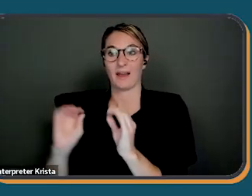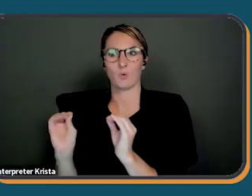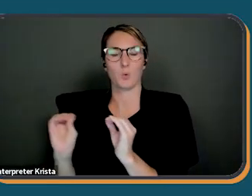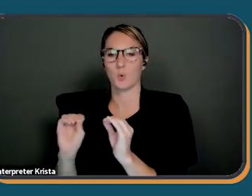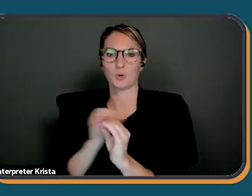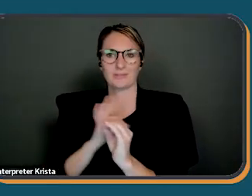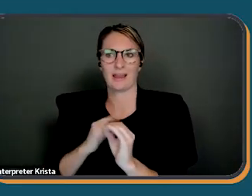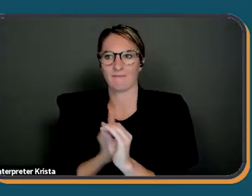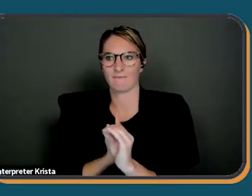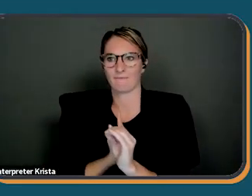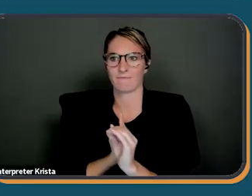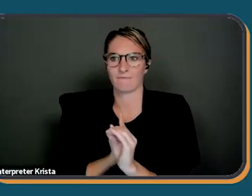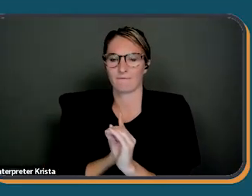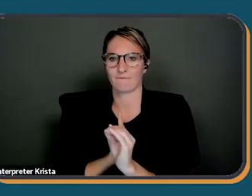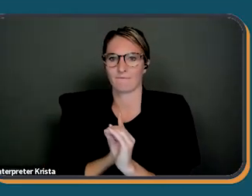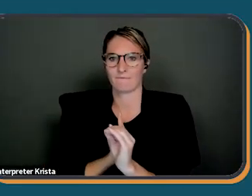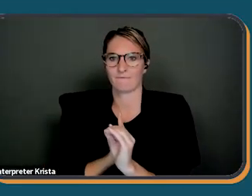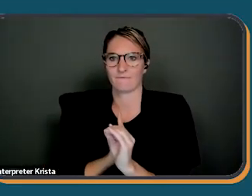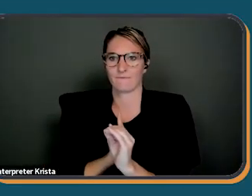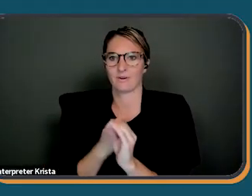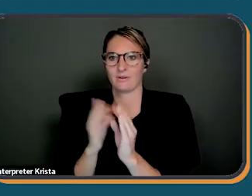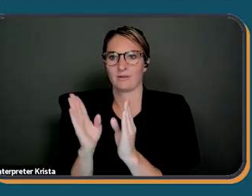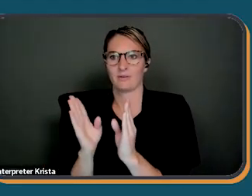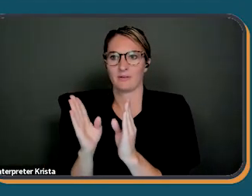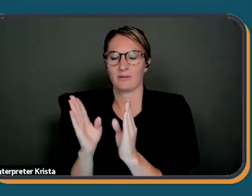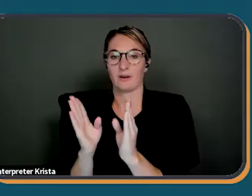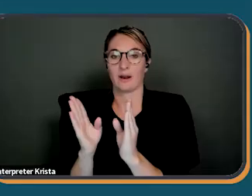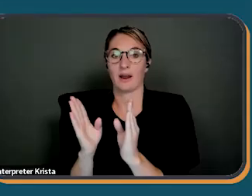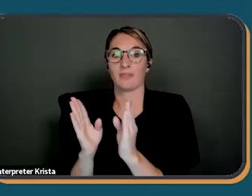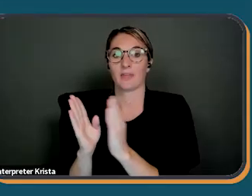and then I have